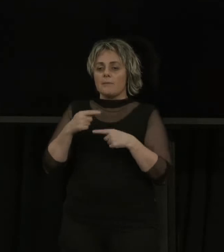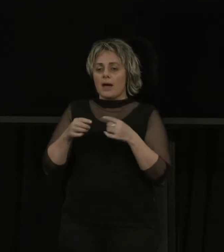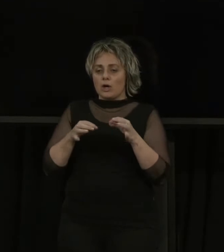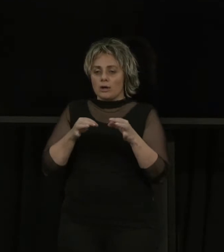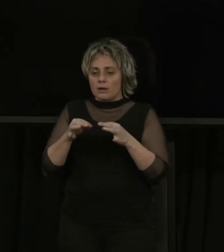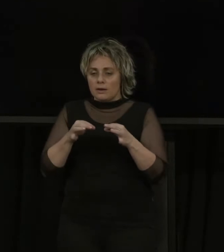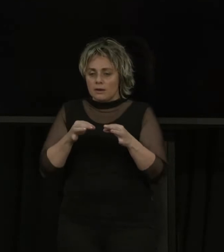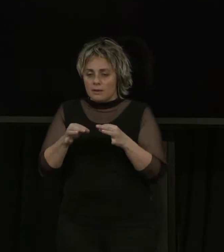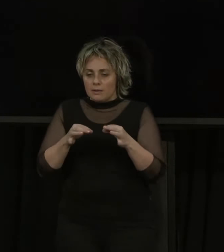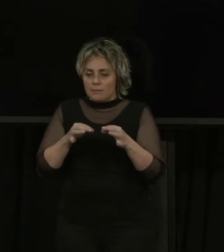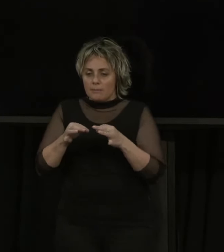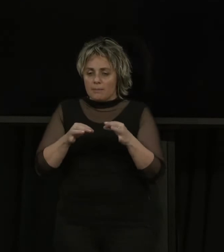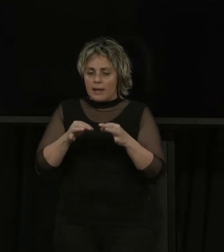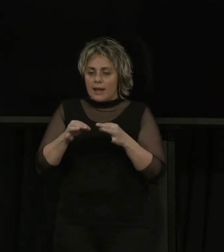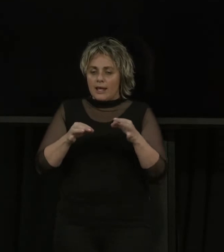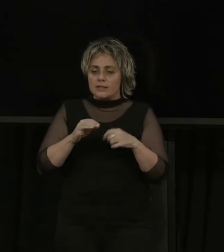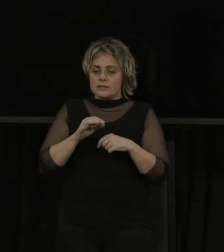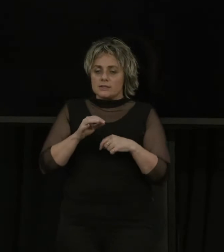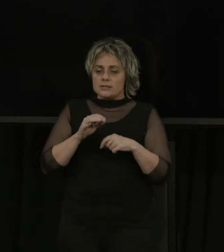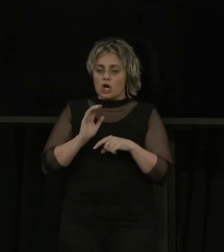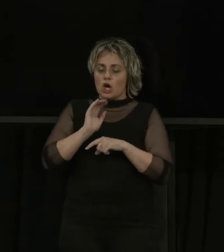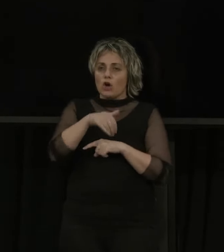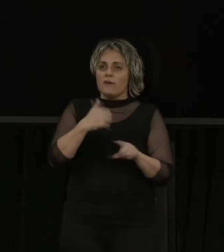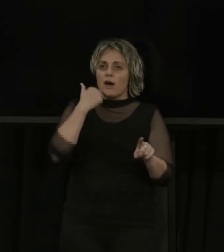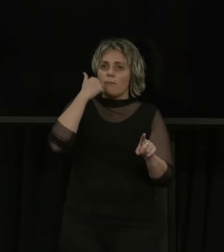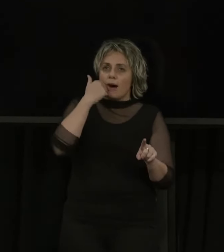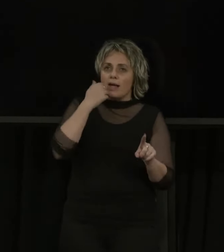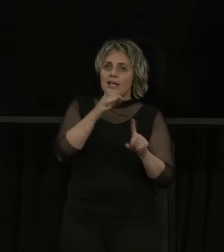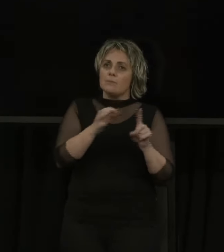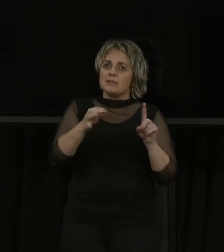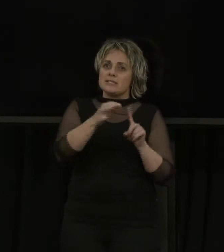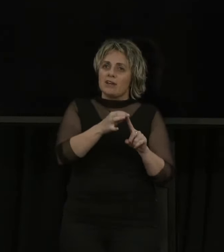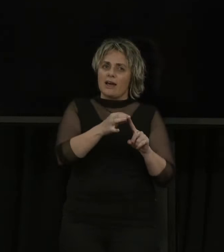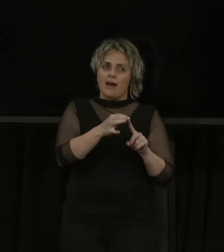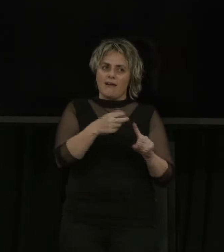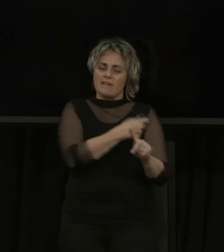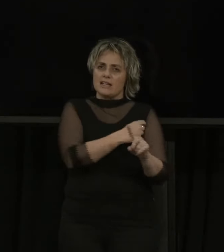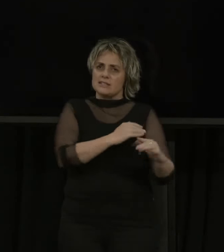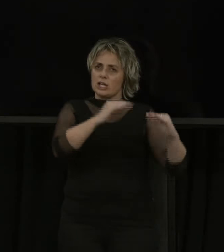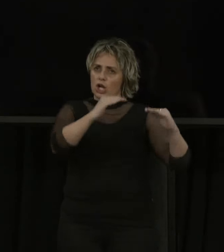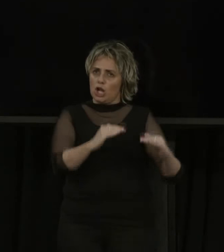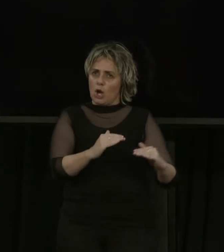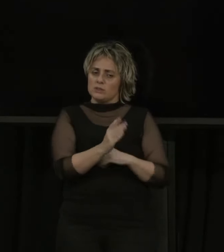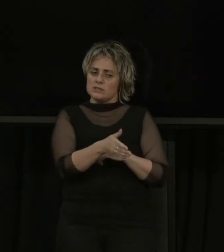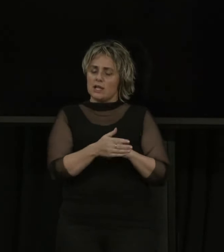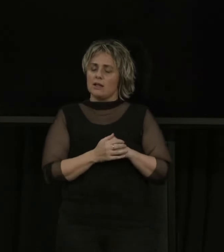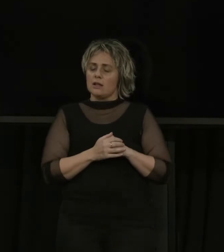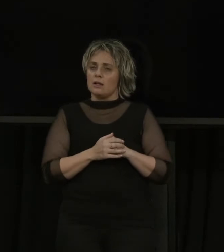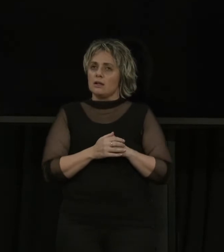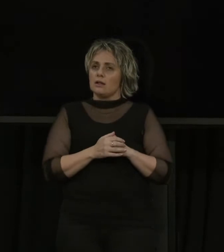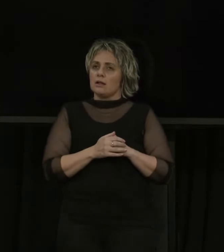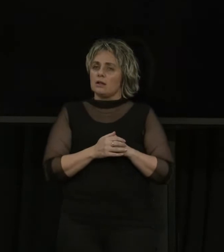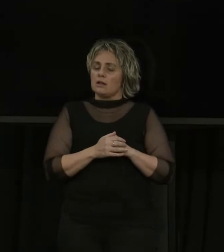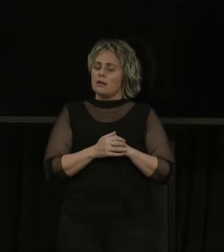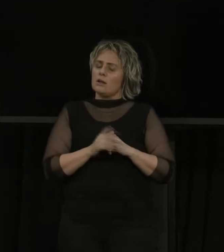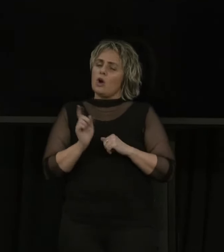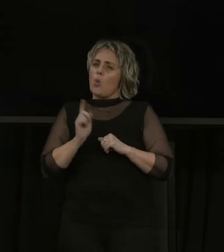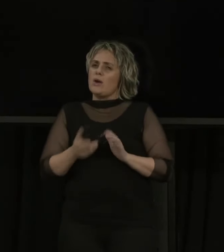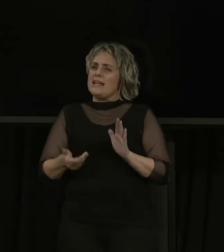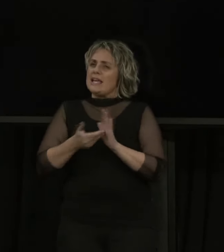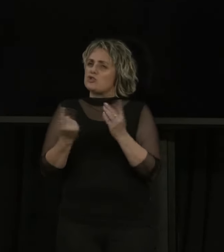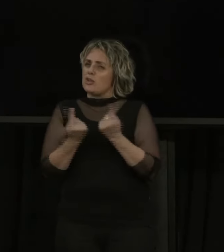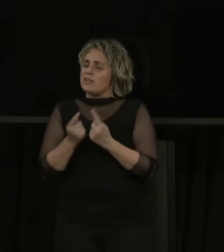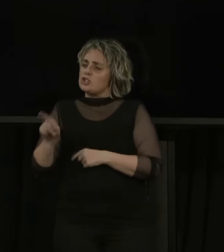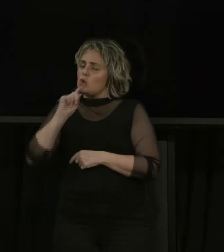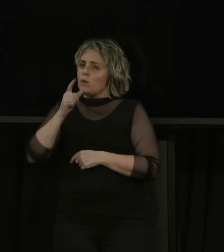world.